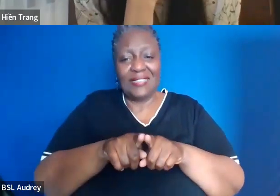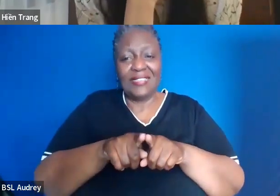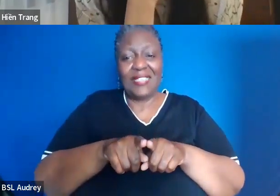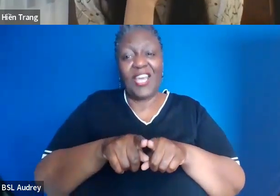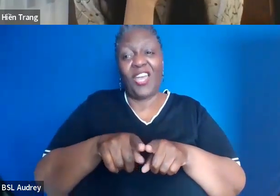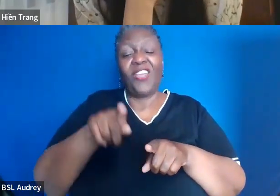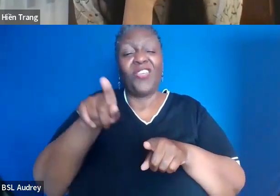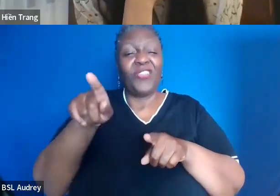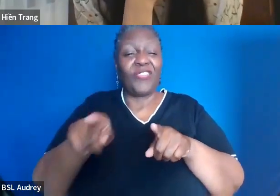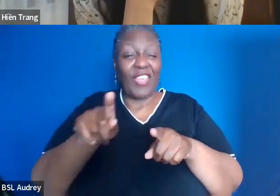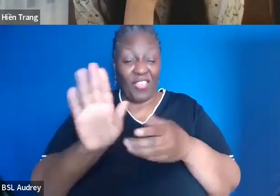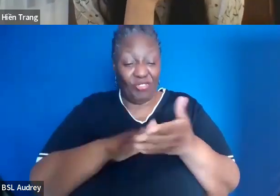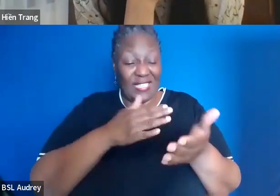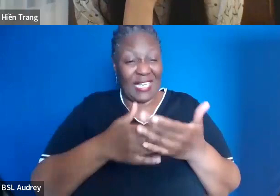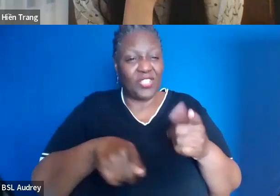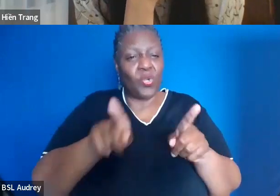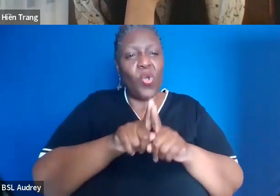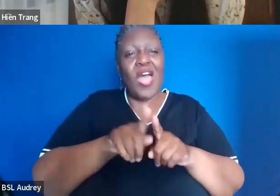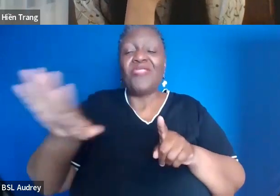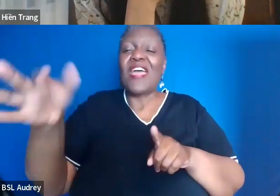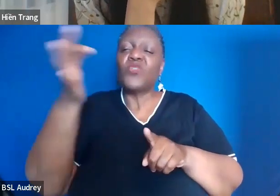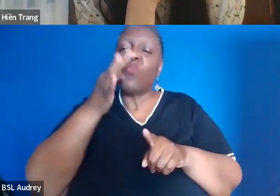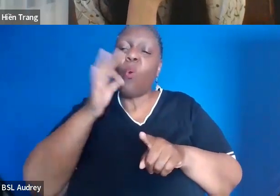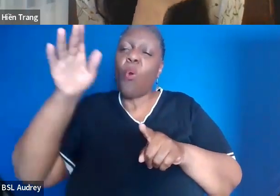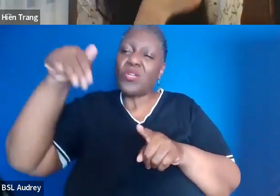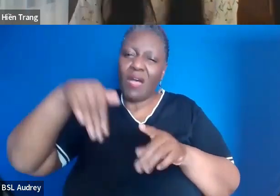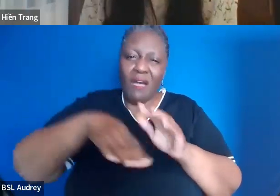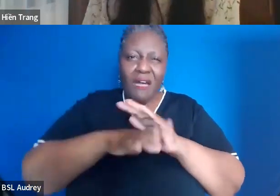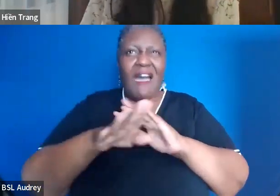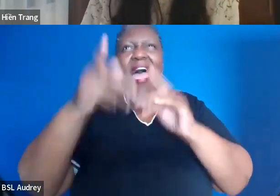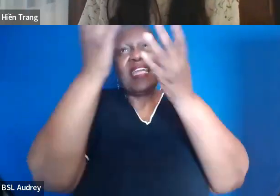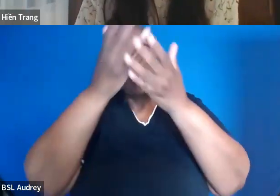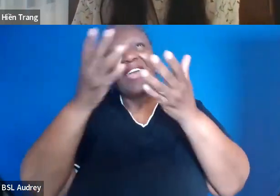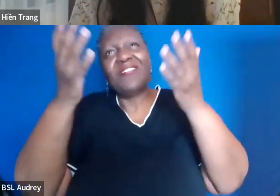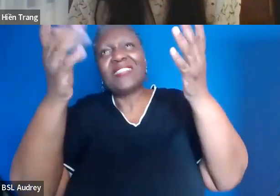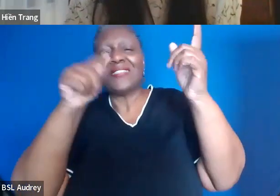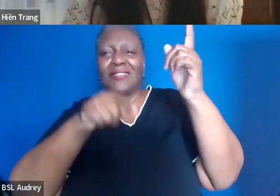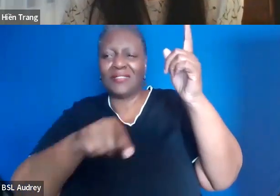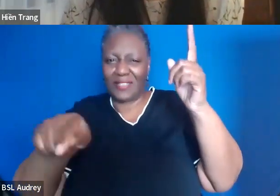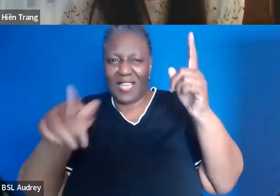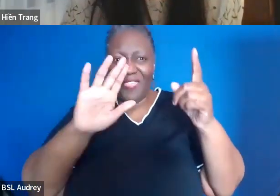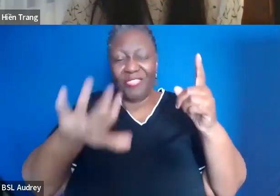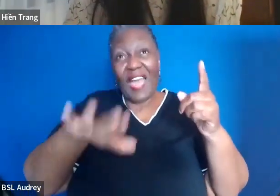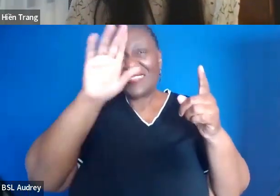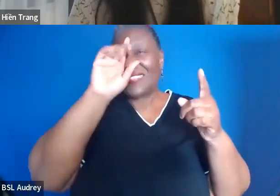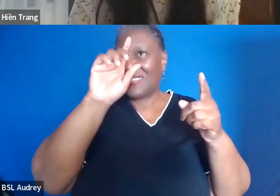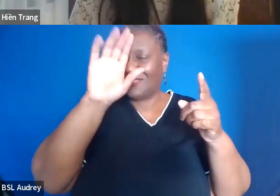me not like we even weaving water and Heaven um just such a memorable line and I thought about it